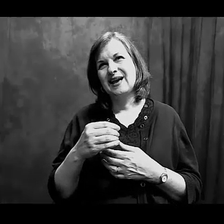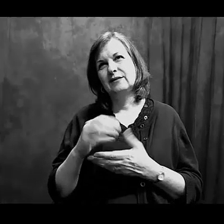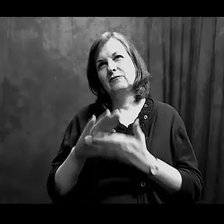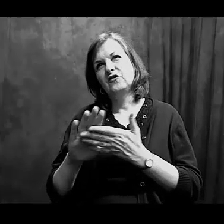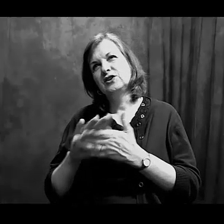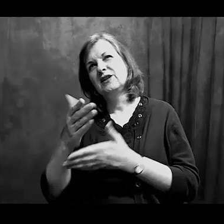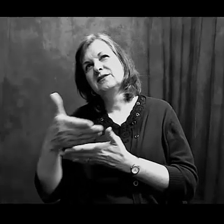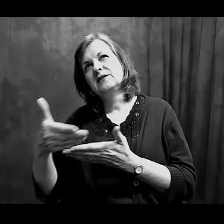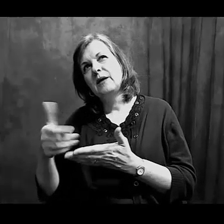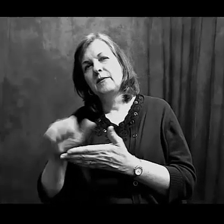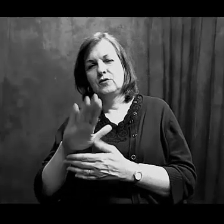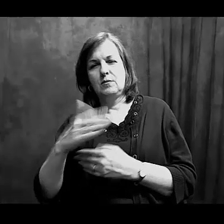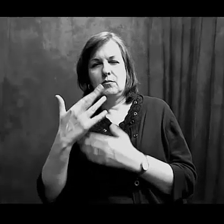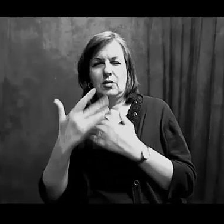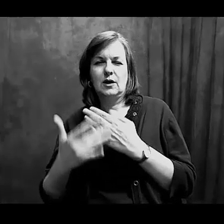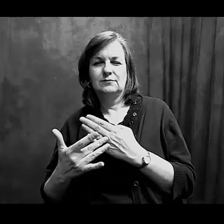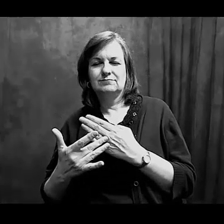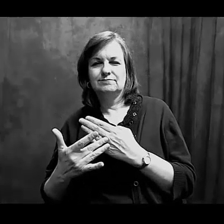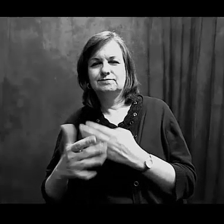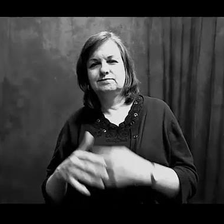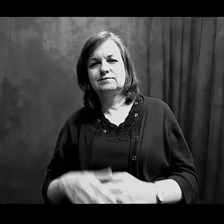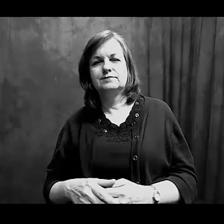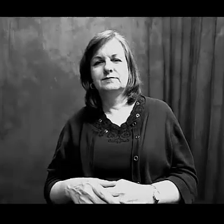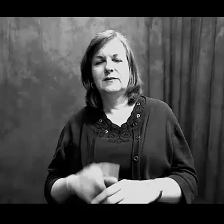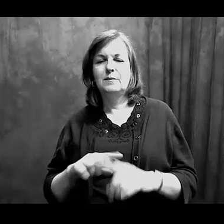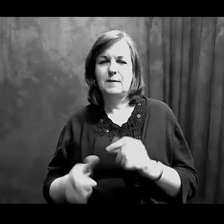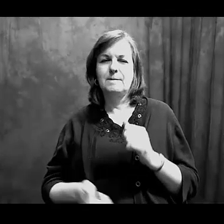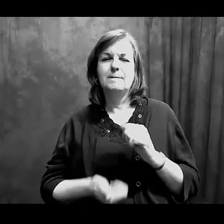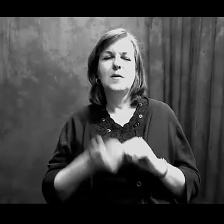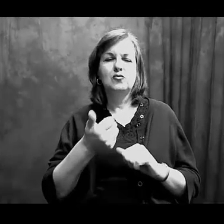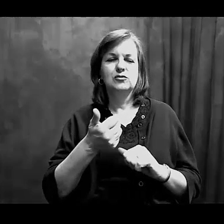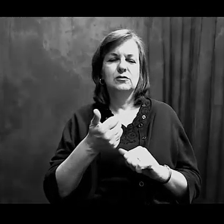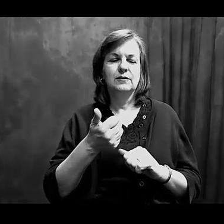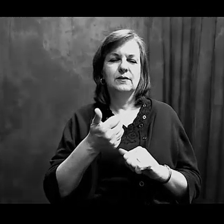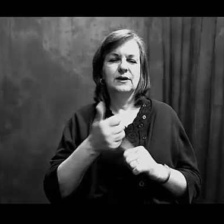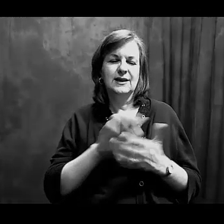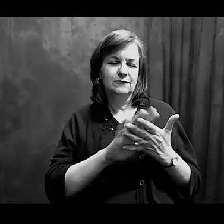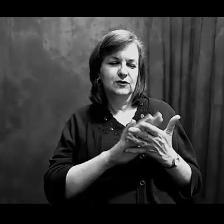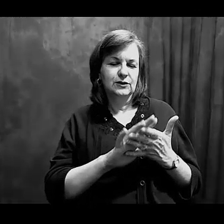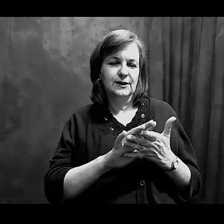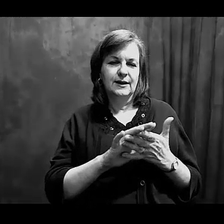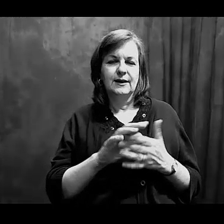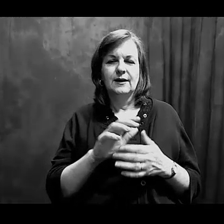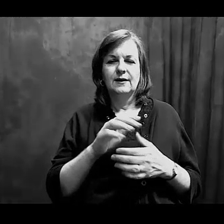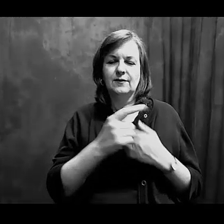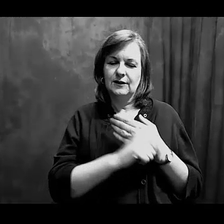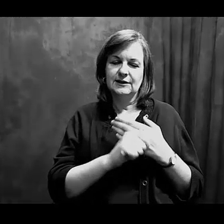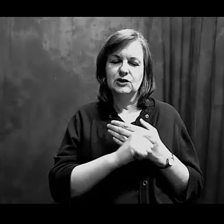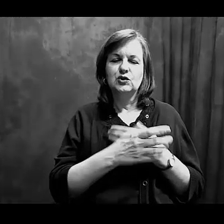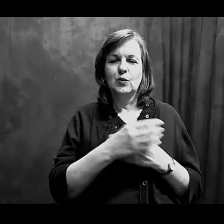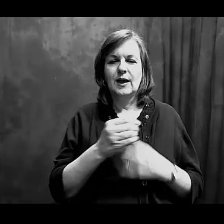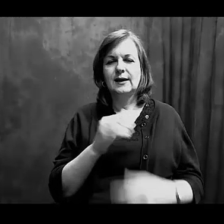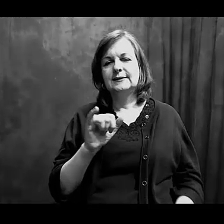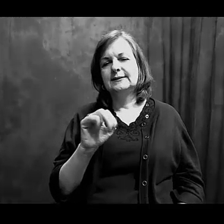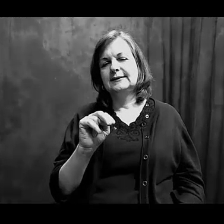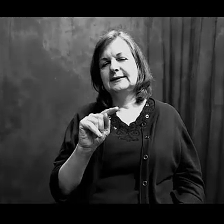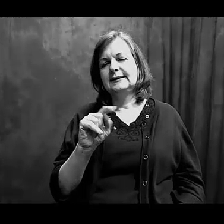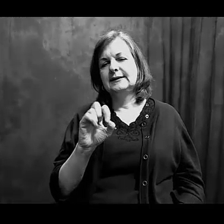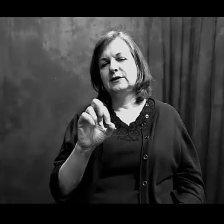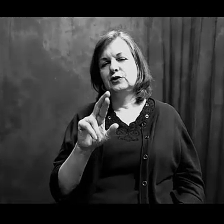and somewhat of your bloodstream but primarily tissues and interstitial fluid and